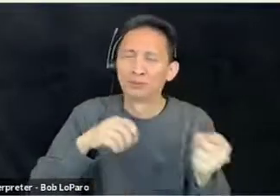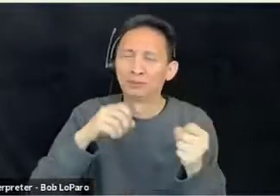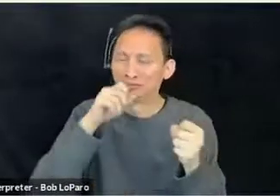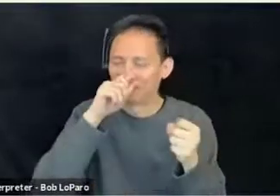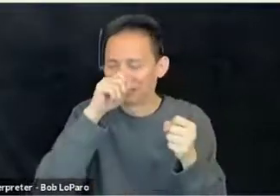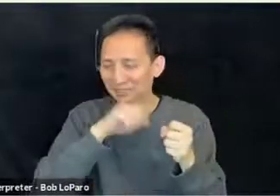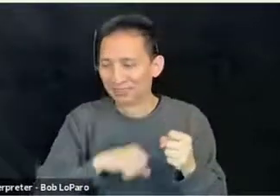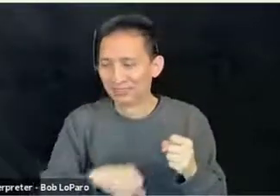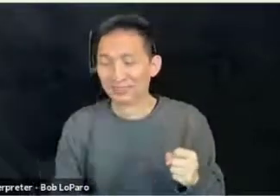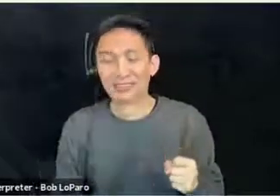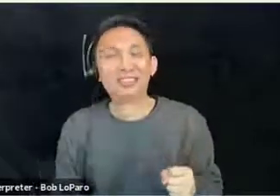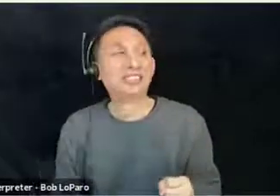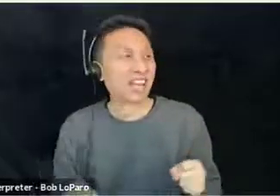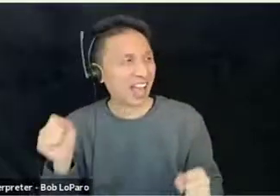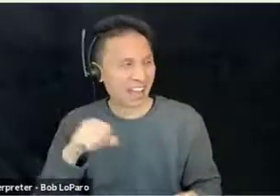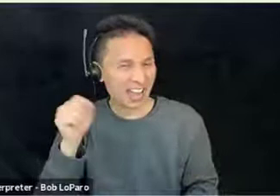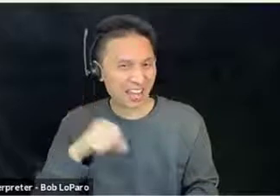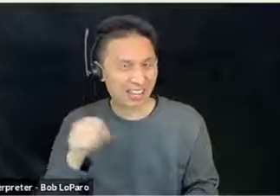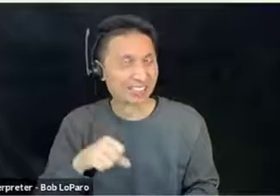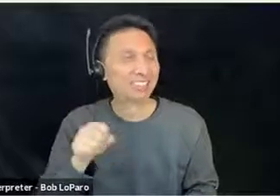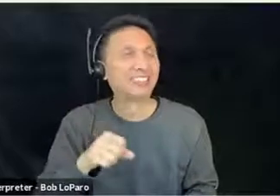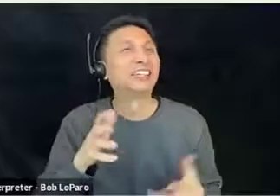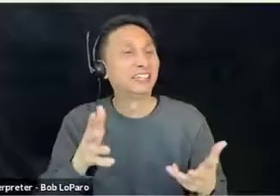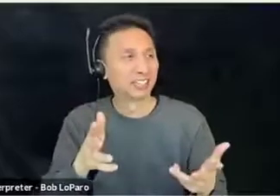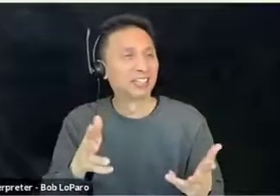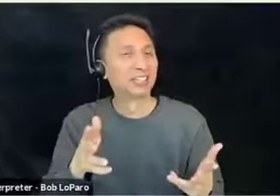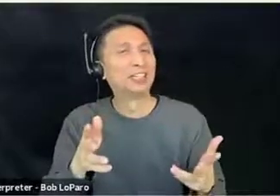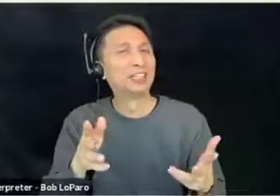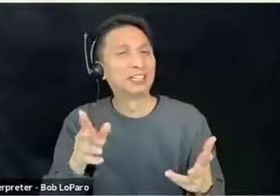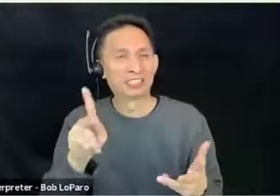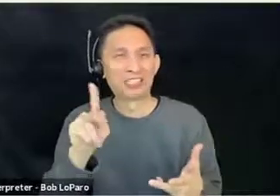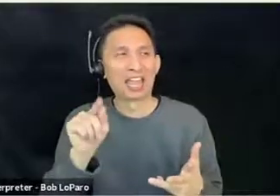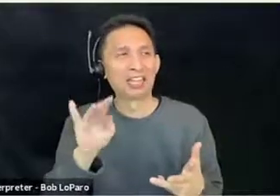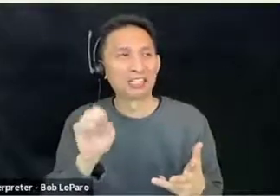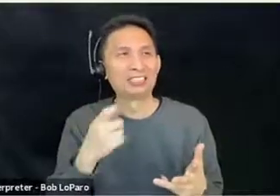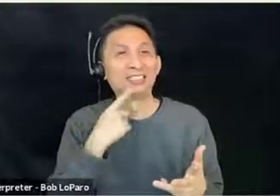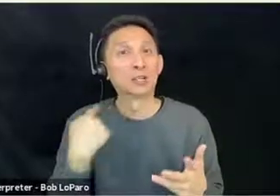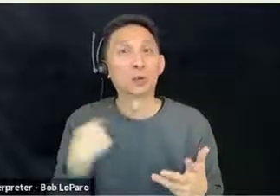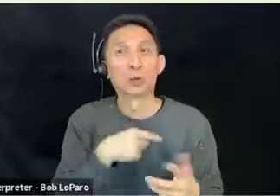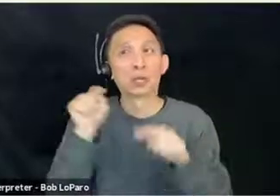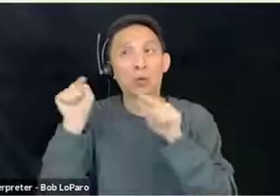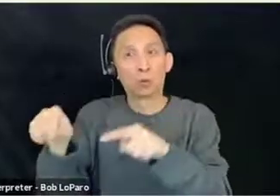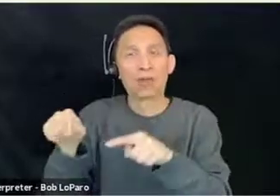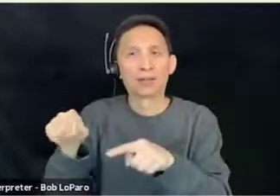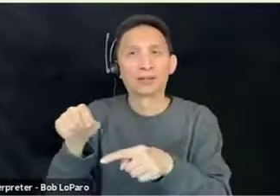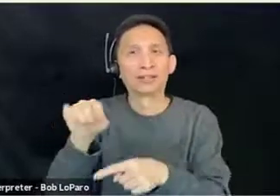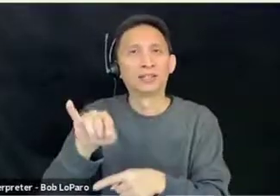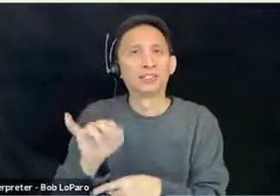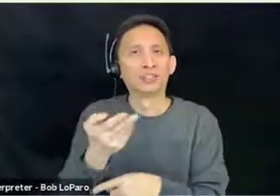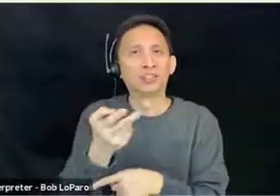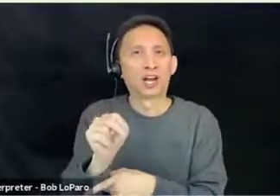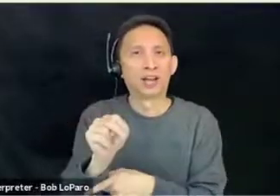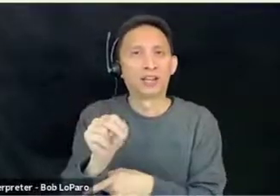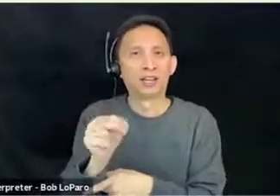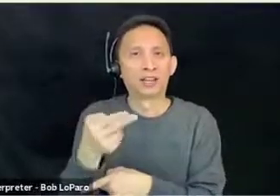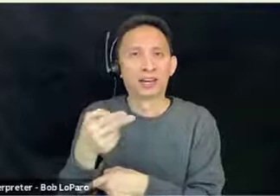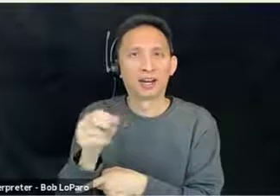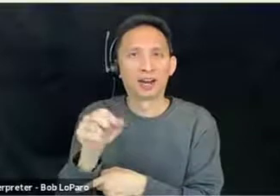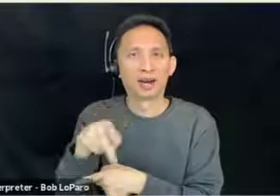2013. - [Katie] We were fortunate enough to be at John Hopkins. And we were at an event for the GFPD,